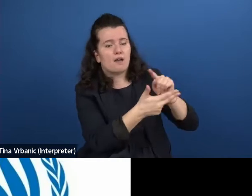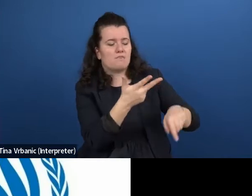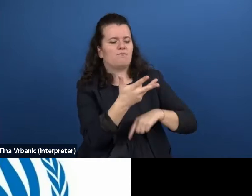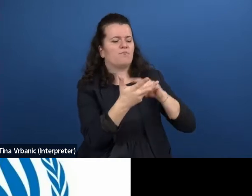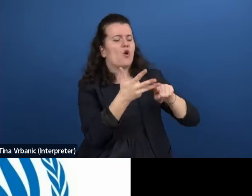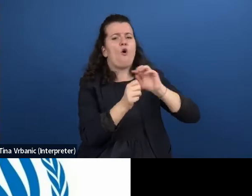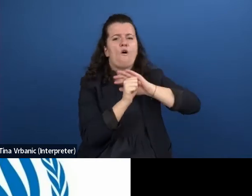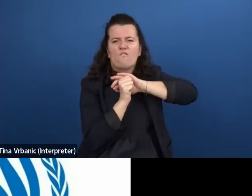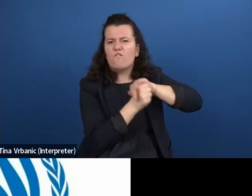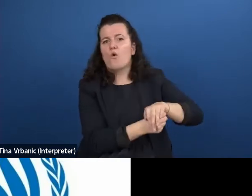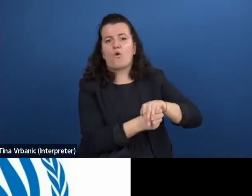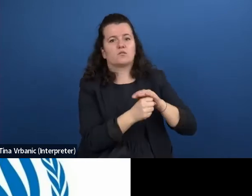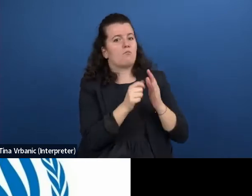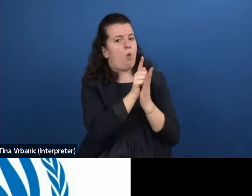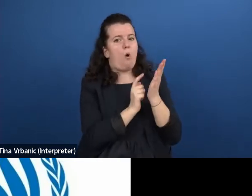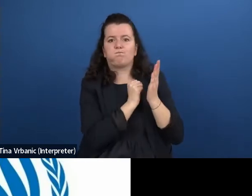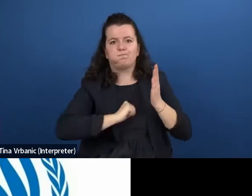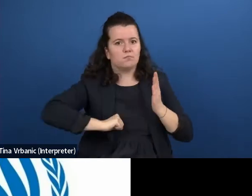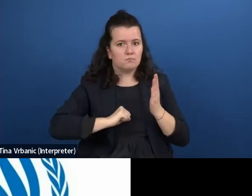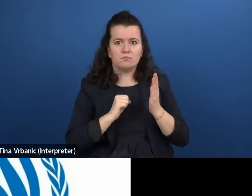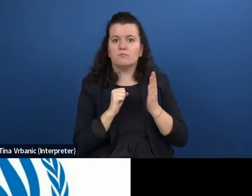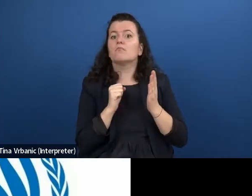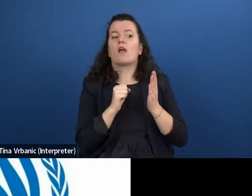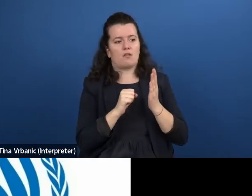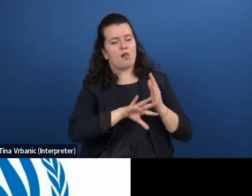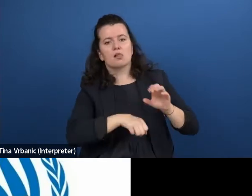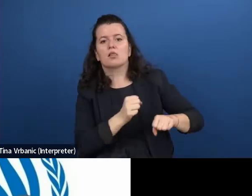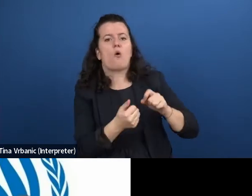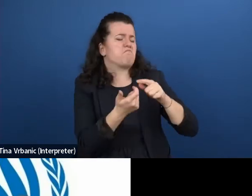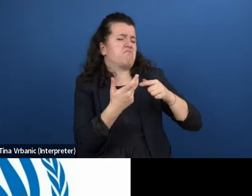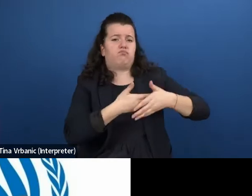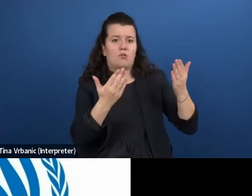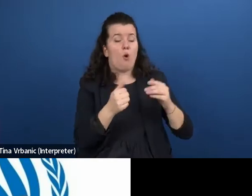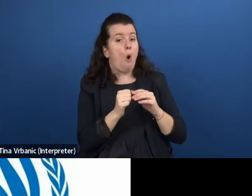So exploitation in criminal activities or forced marriage, for example.